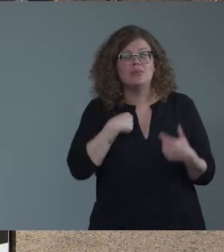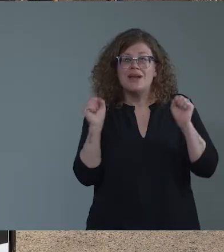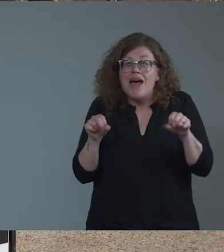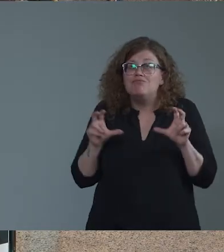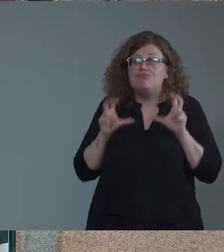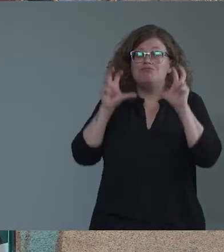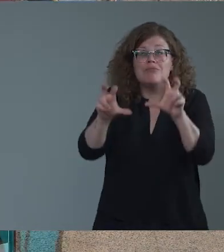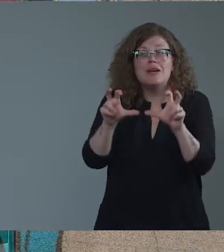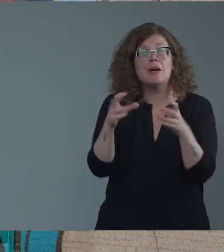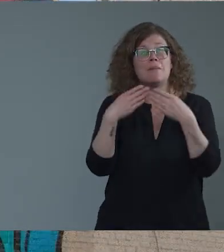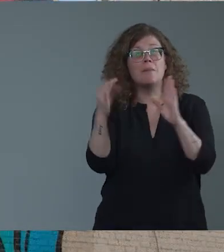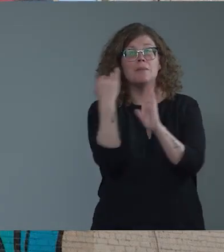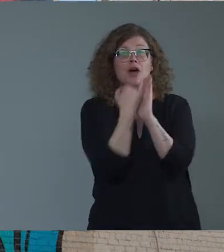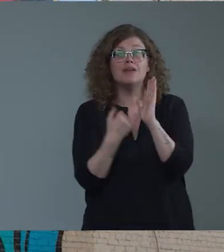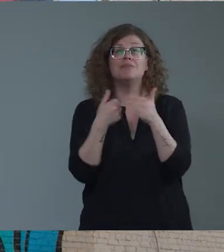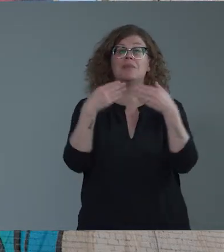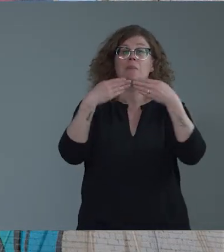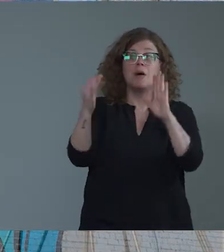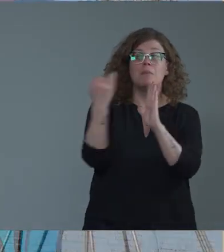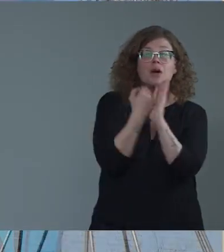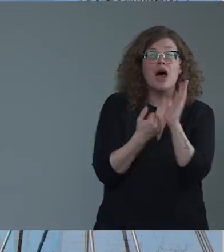Something that makes you see your environment a little bit differently?